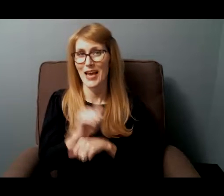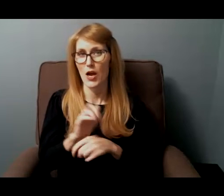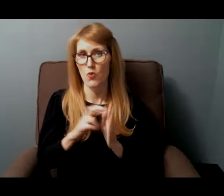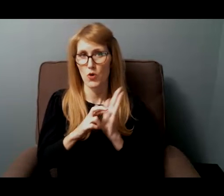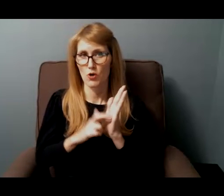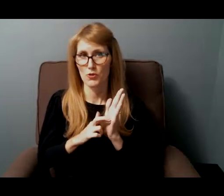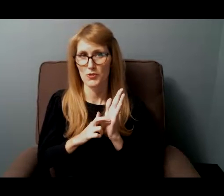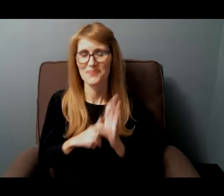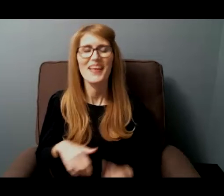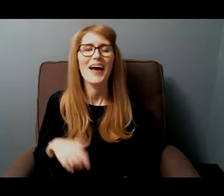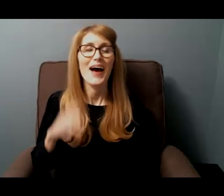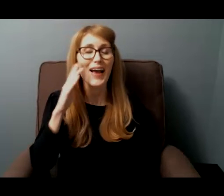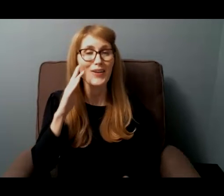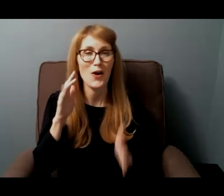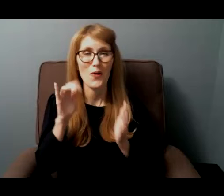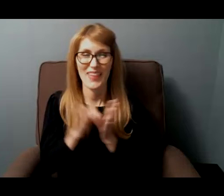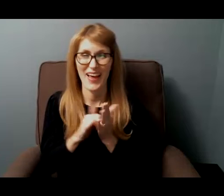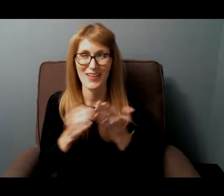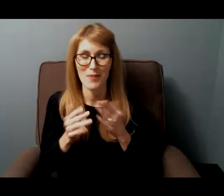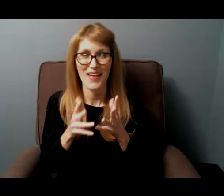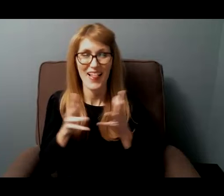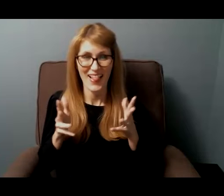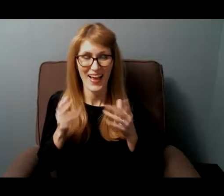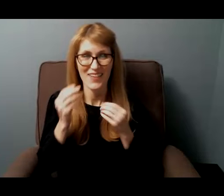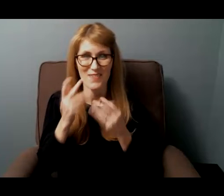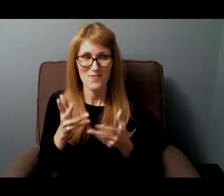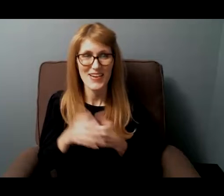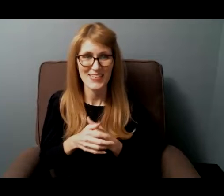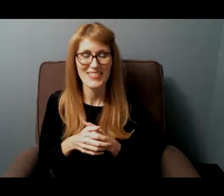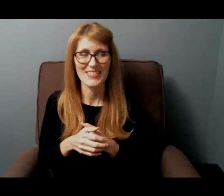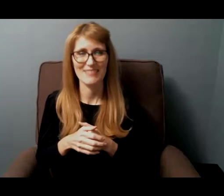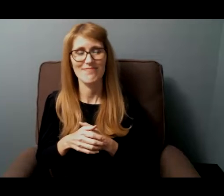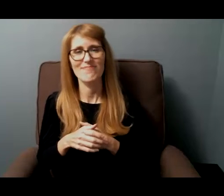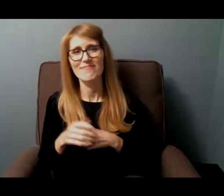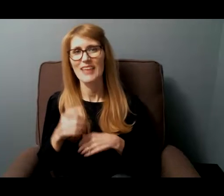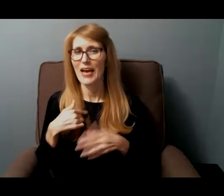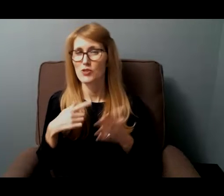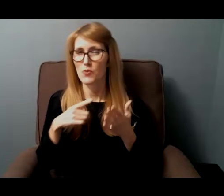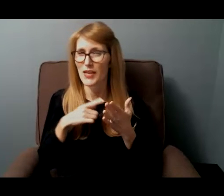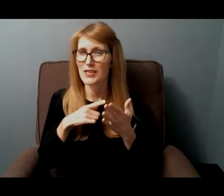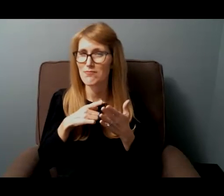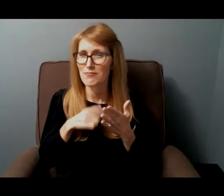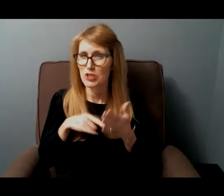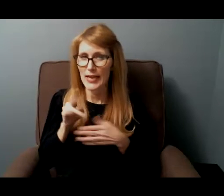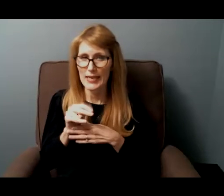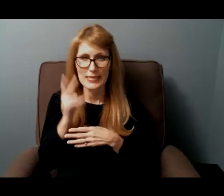a lot. I have referred to it several times, so I just want to check in and see if folks